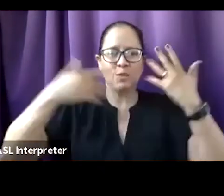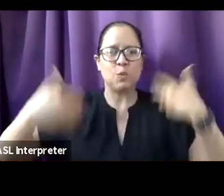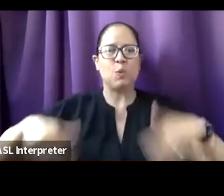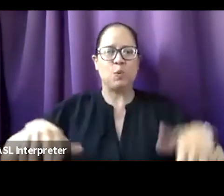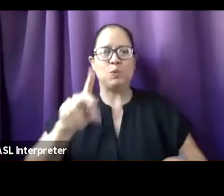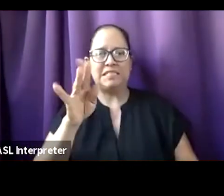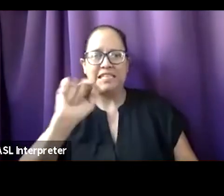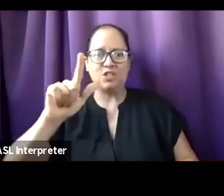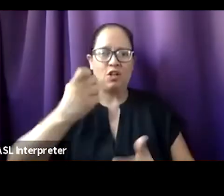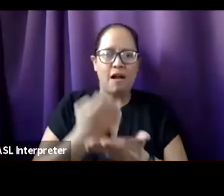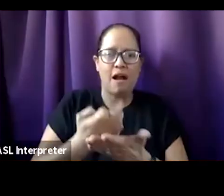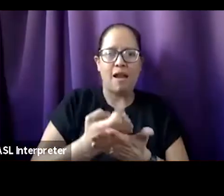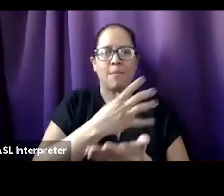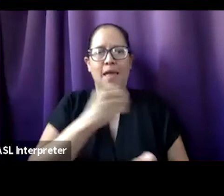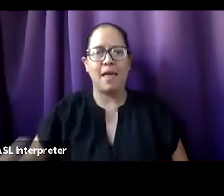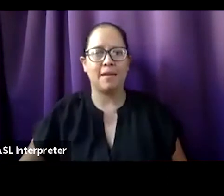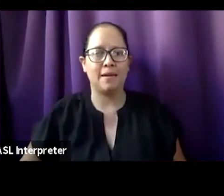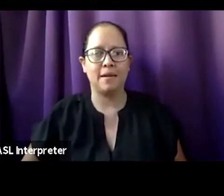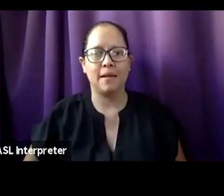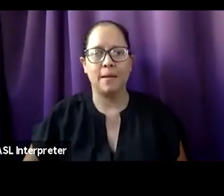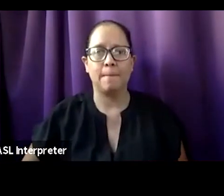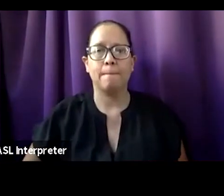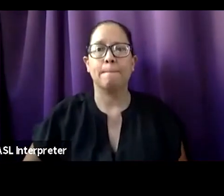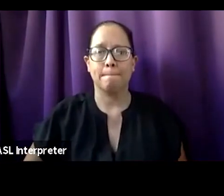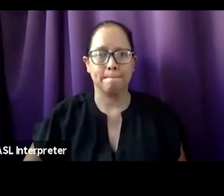Many, thank you so much for coming today.